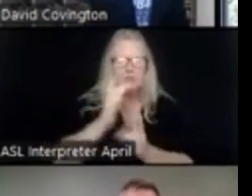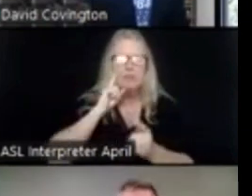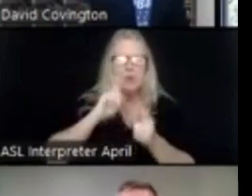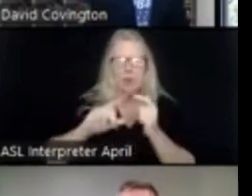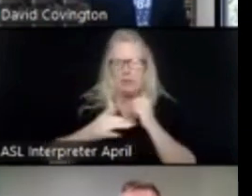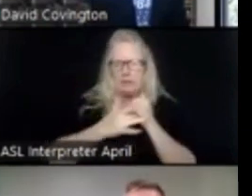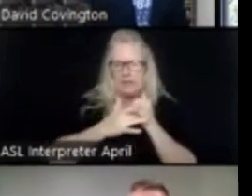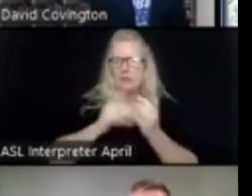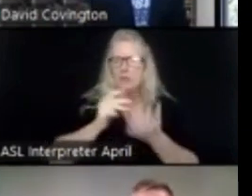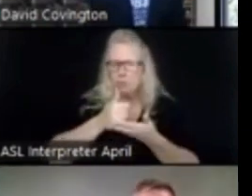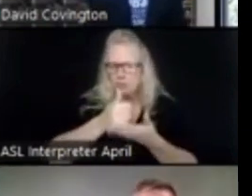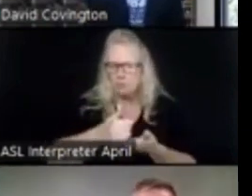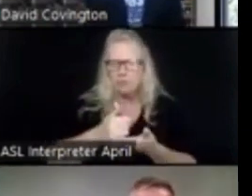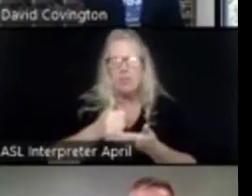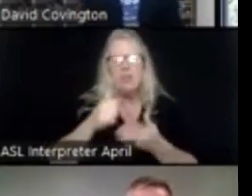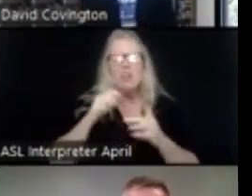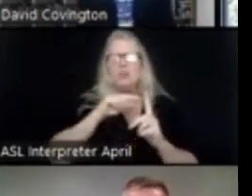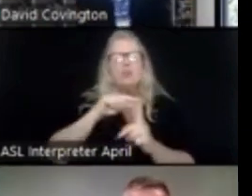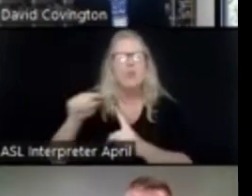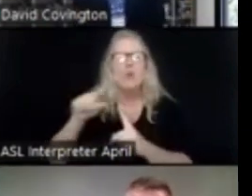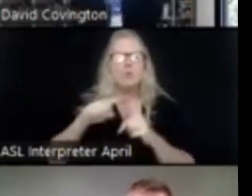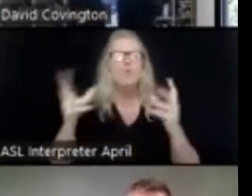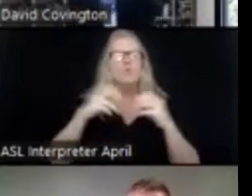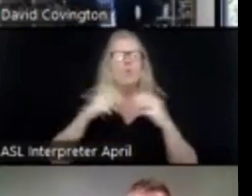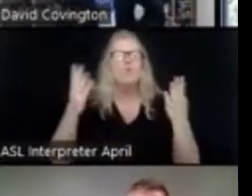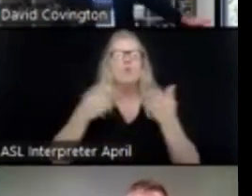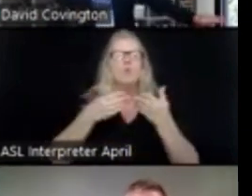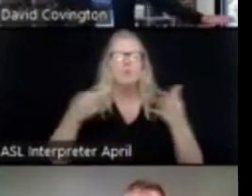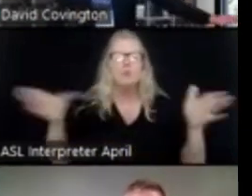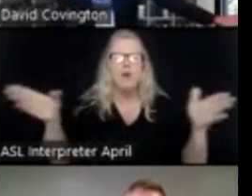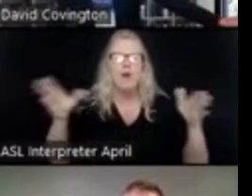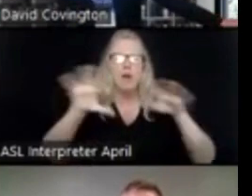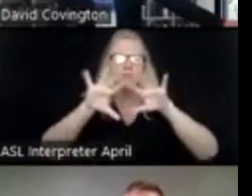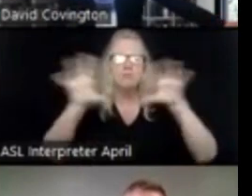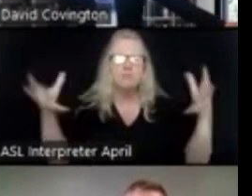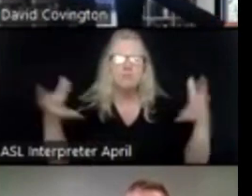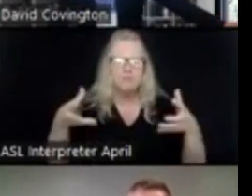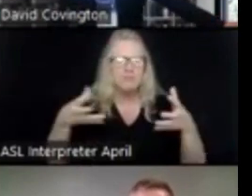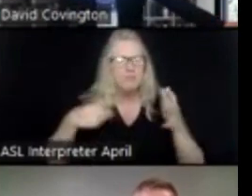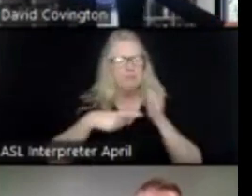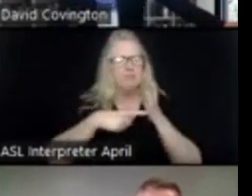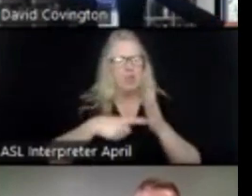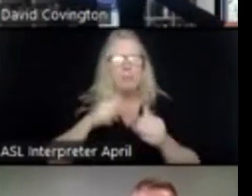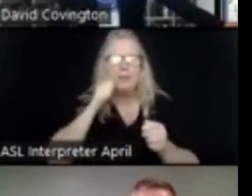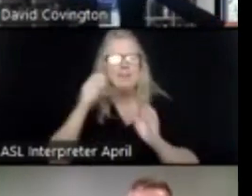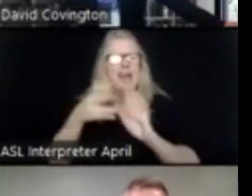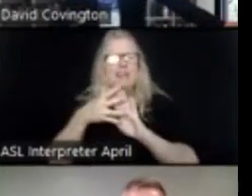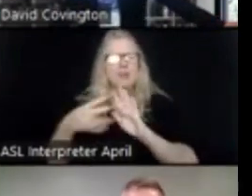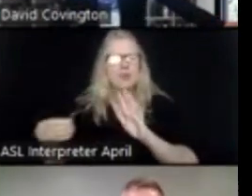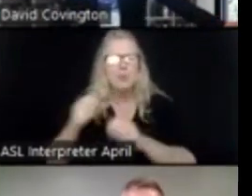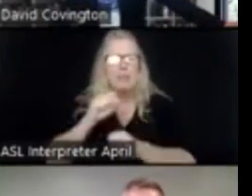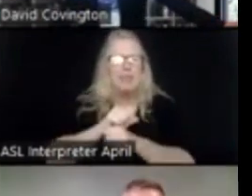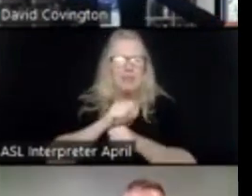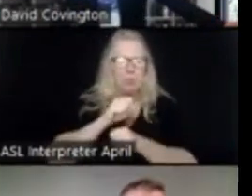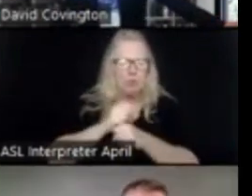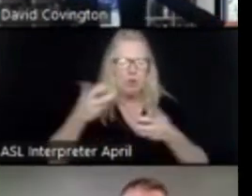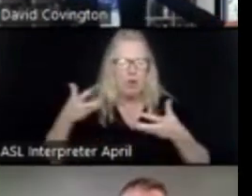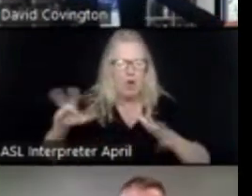THIS IS A BROAD STRUCTURE AND NOT TO DUPLICATE WORK THAT IS UNDER WAY, BUT TO AMPLIFY